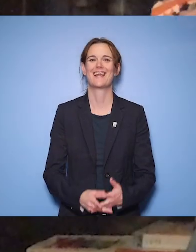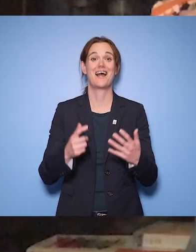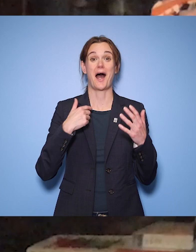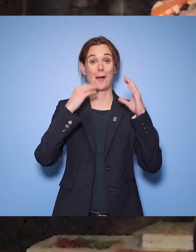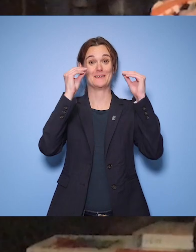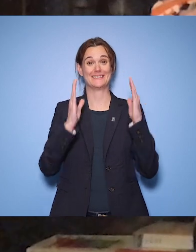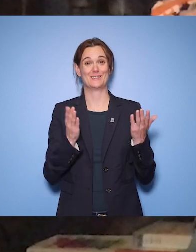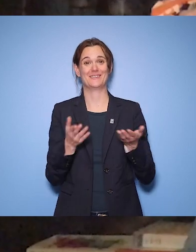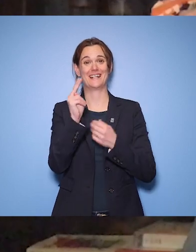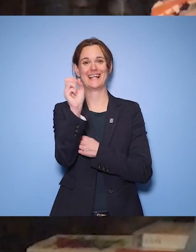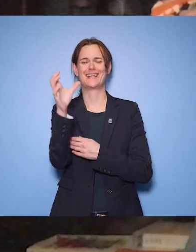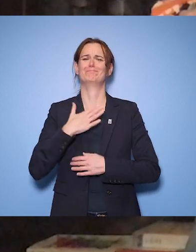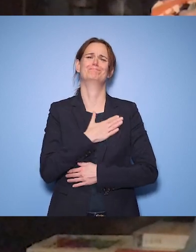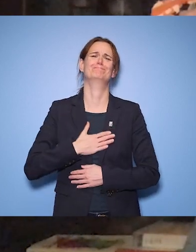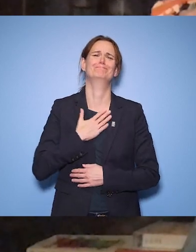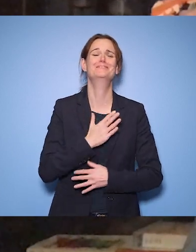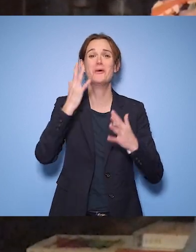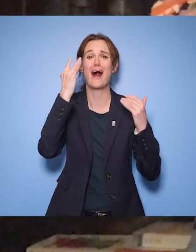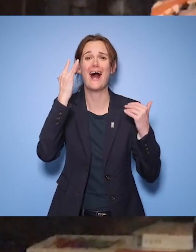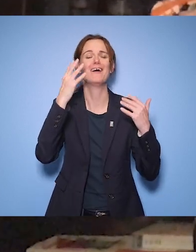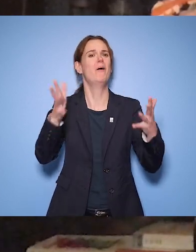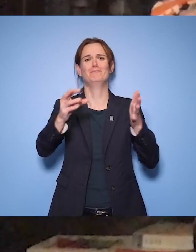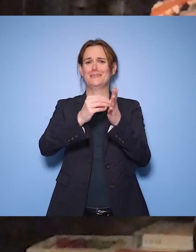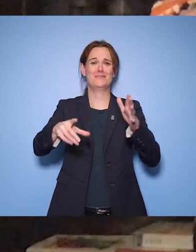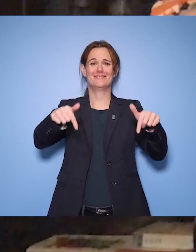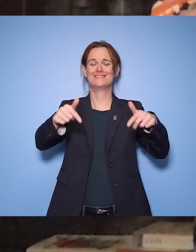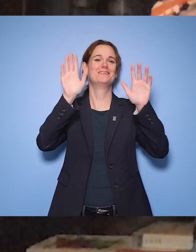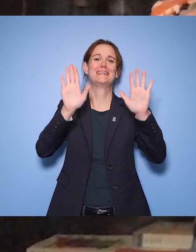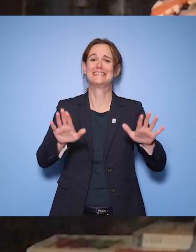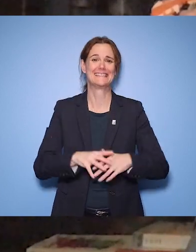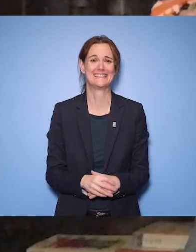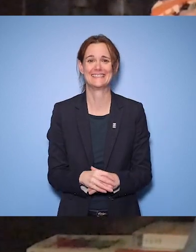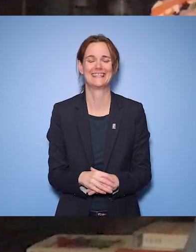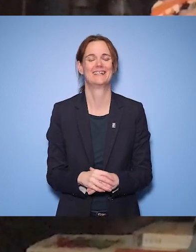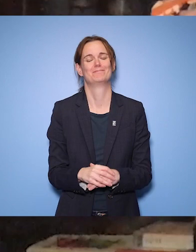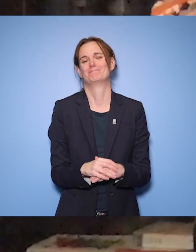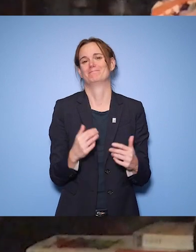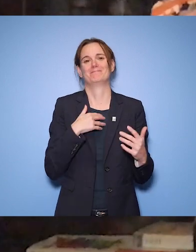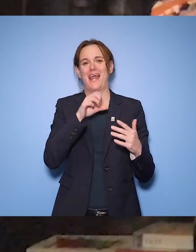I enjoy teaching at NSCC because we have the most amazing students. I really value getting